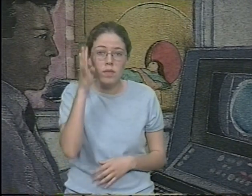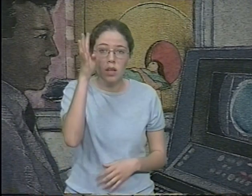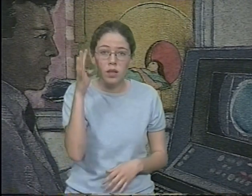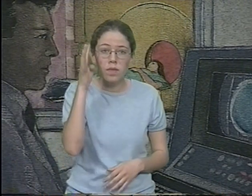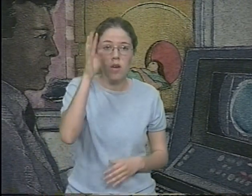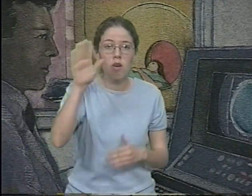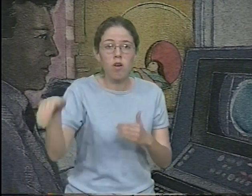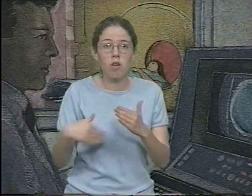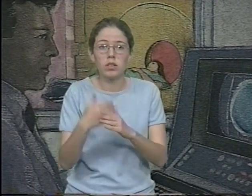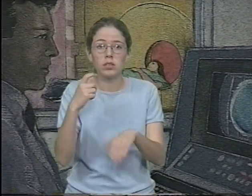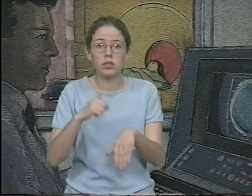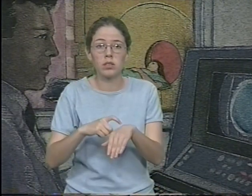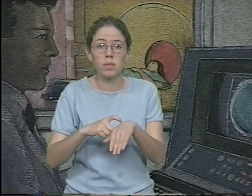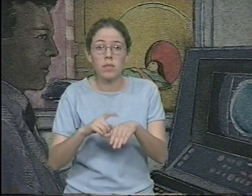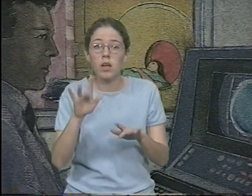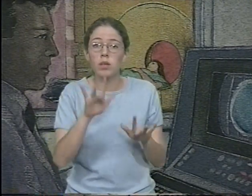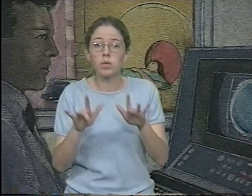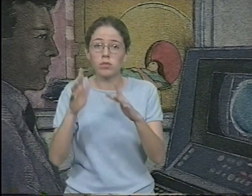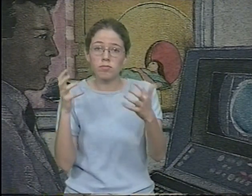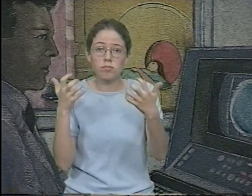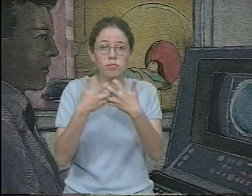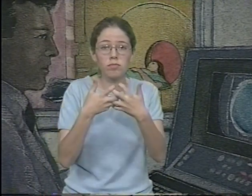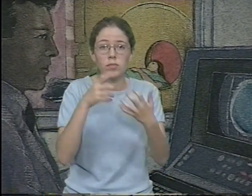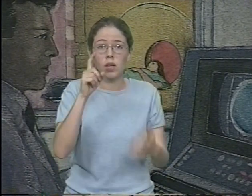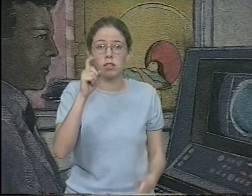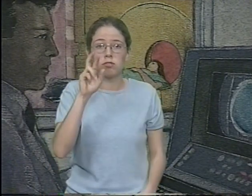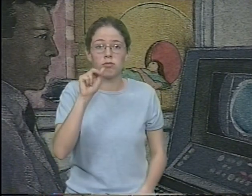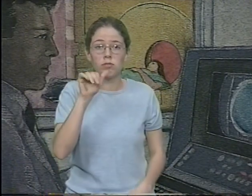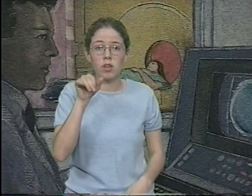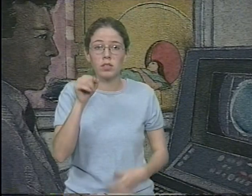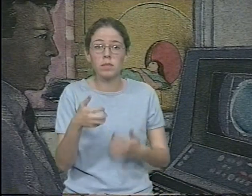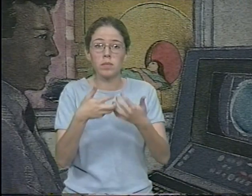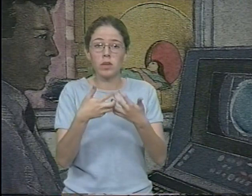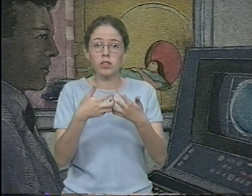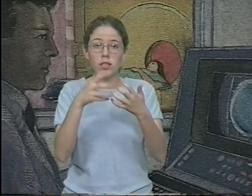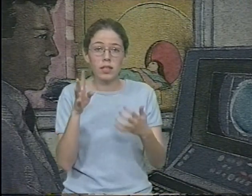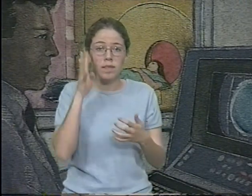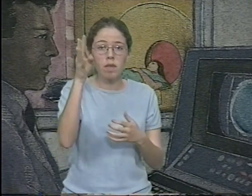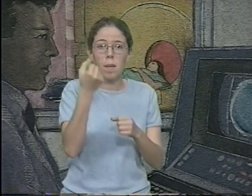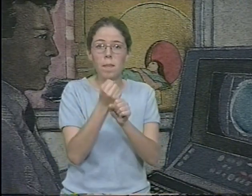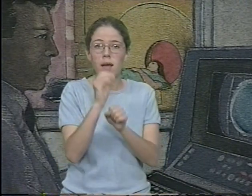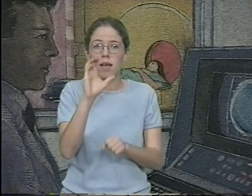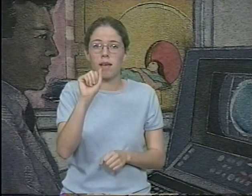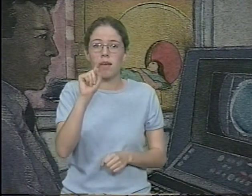New equipment is being invented all the time. Computers have been combined